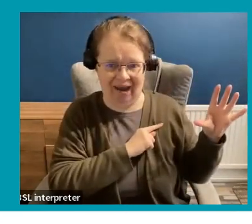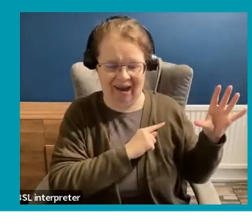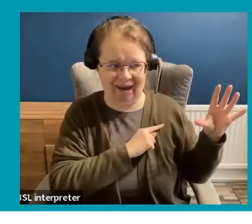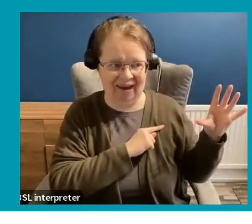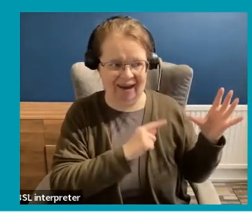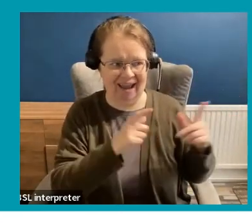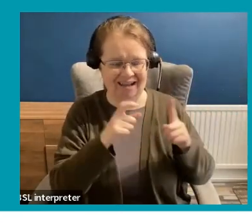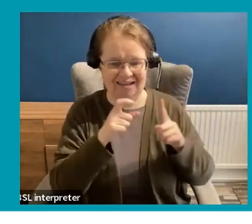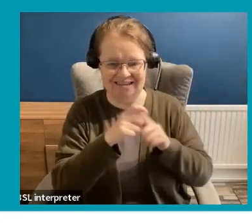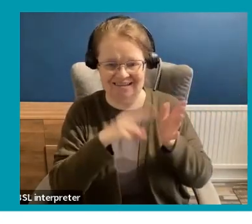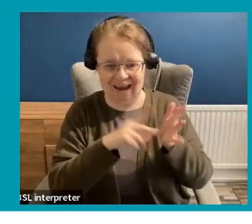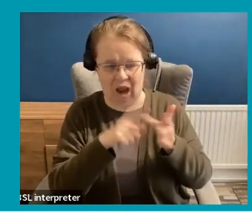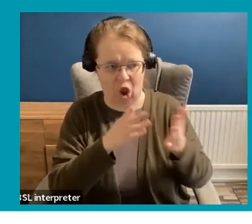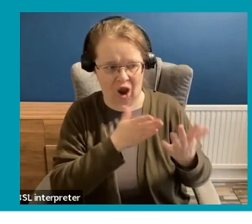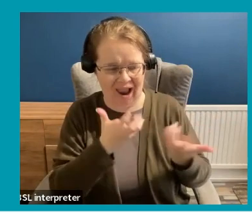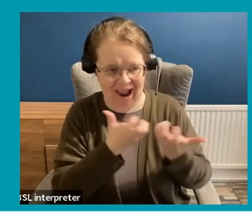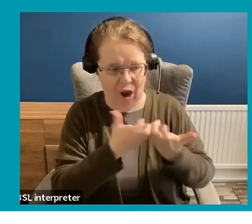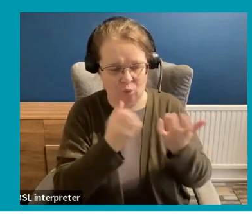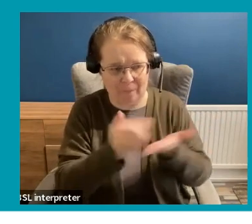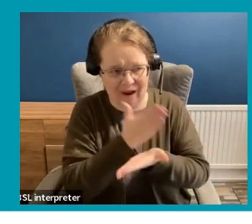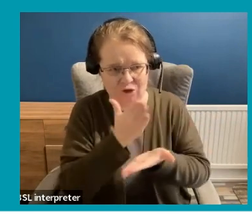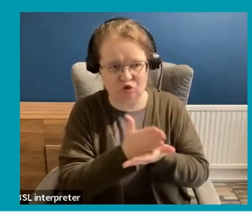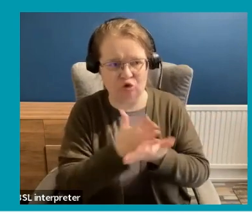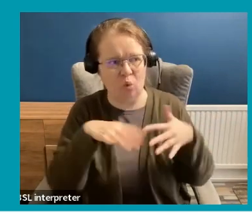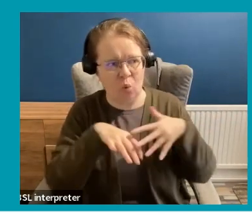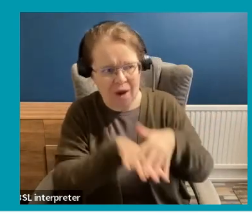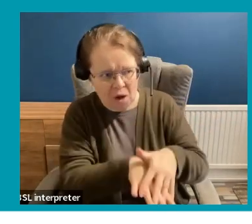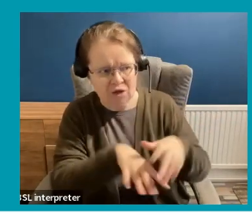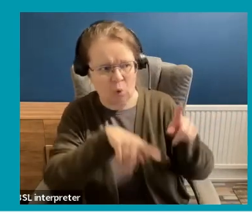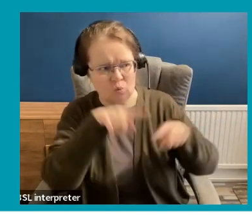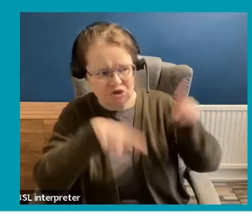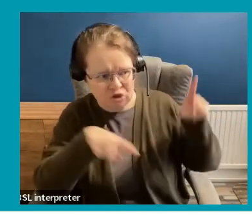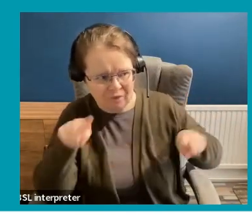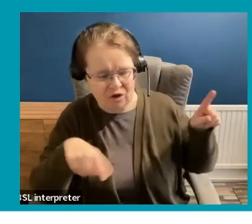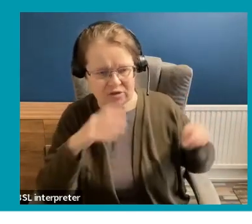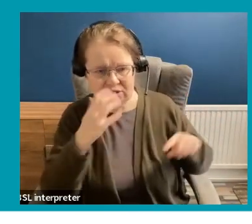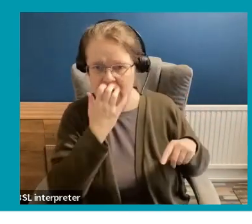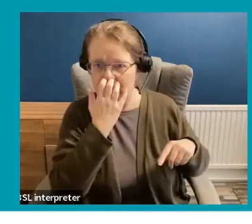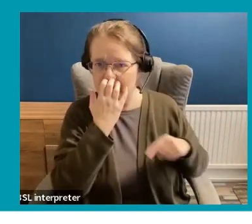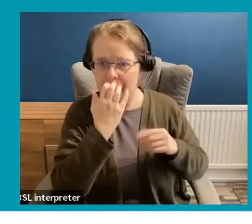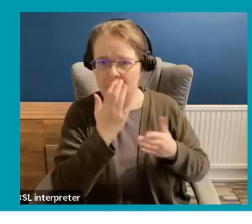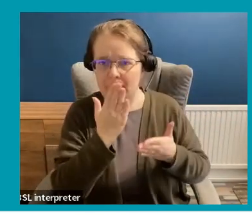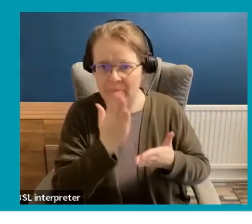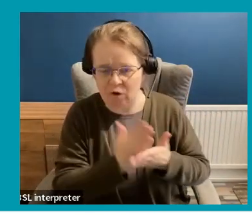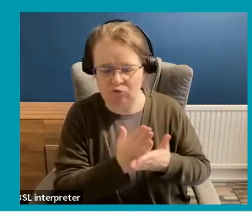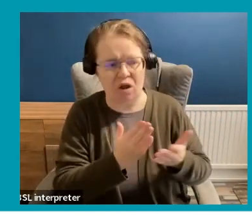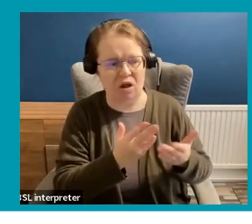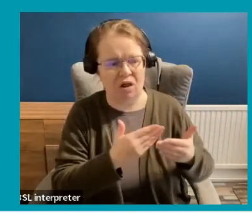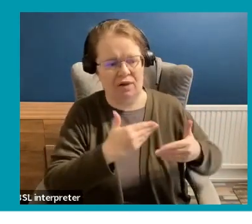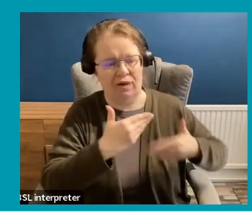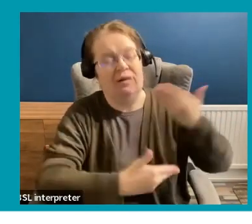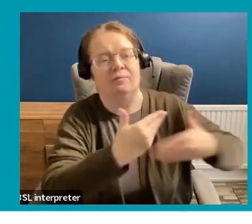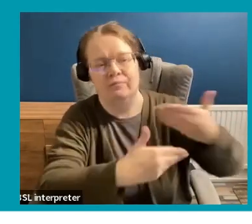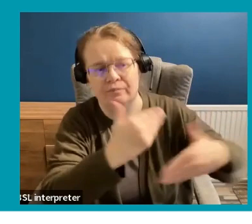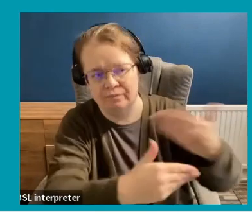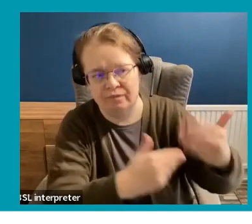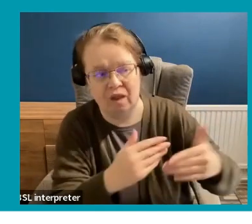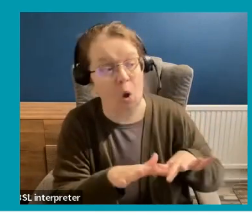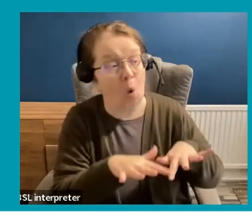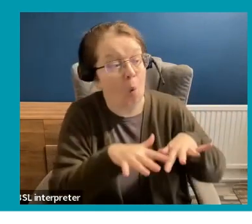how will you make sure the inclusion and diversity really propels you along that journey? Because without it will be held back.